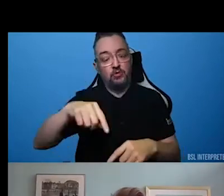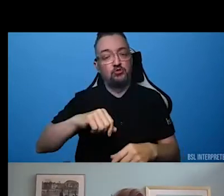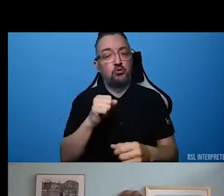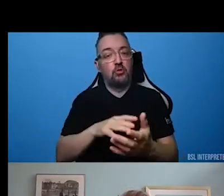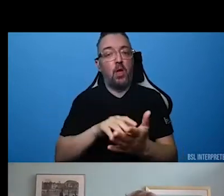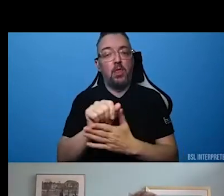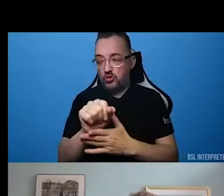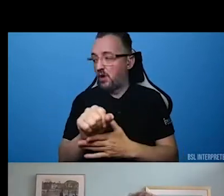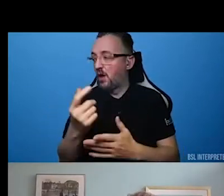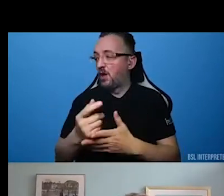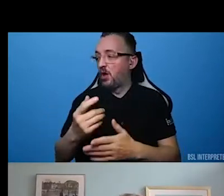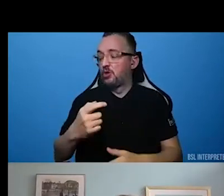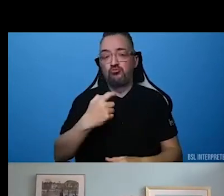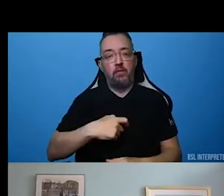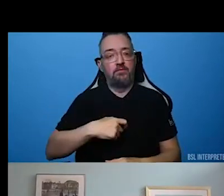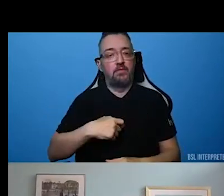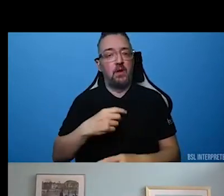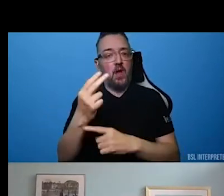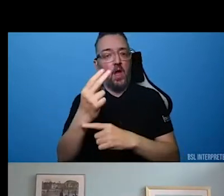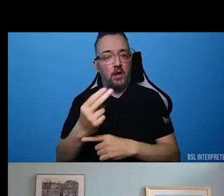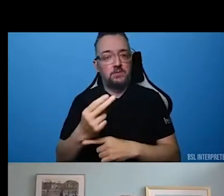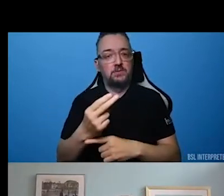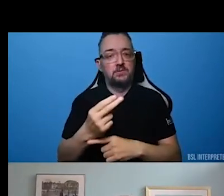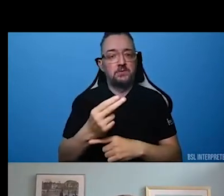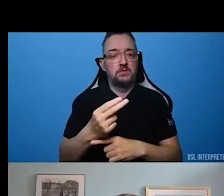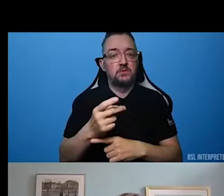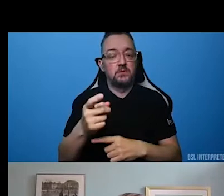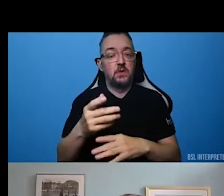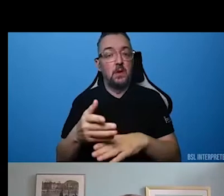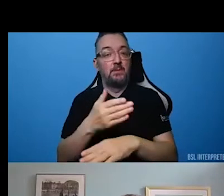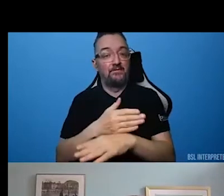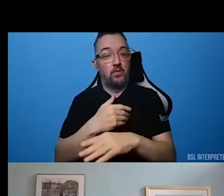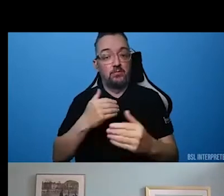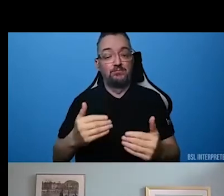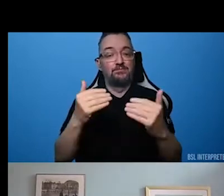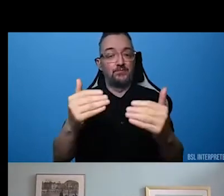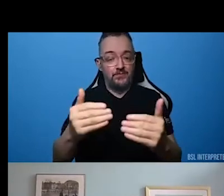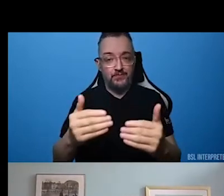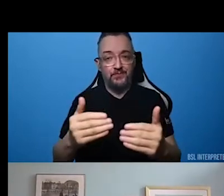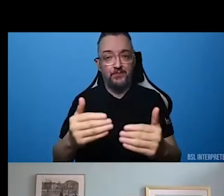and the role of Art and Design Museums in particular. So before I go any further I'd like to just emphasize